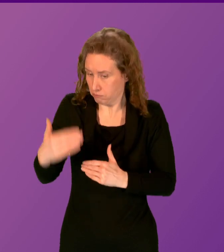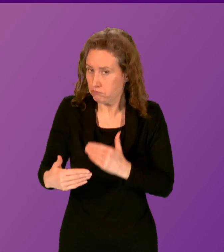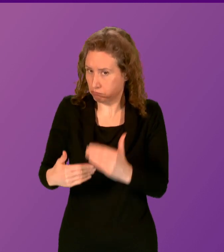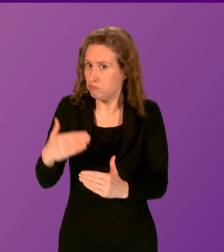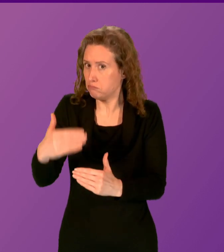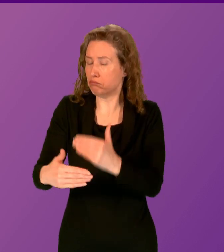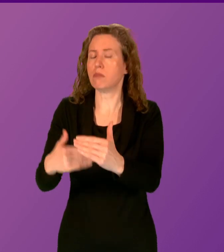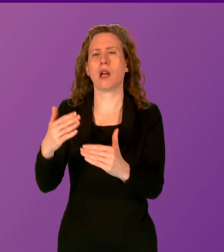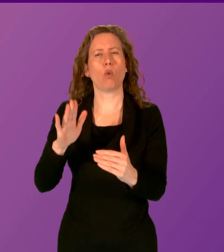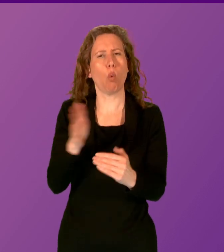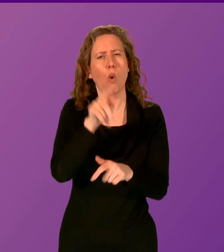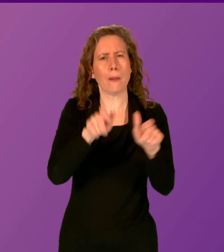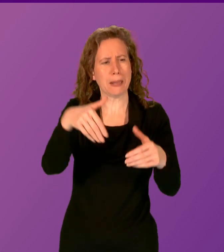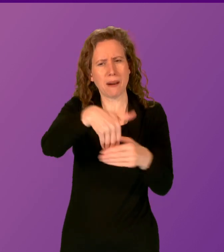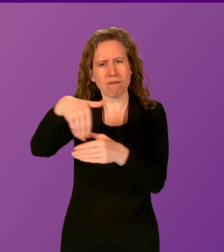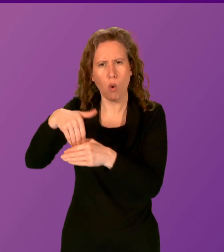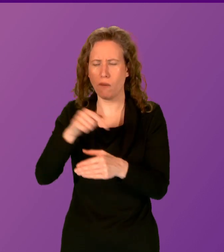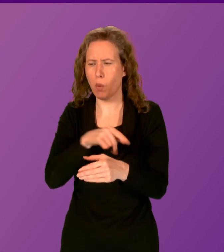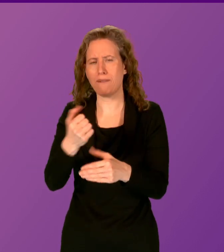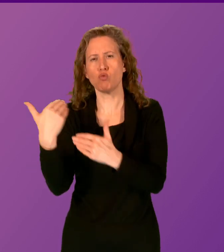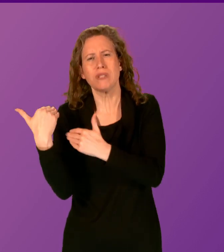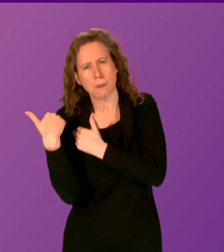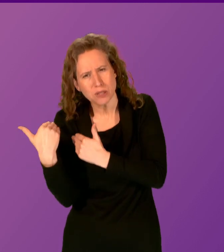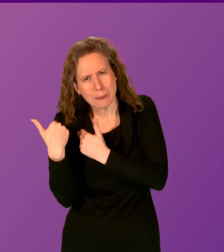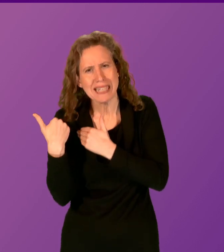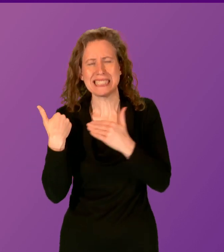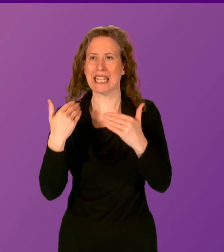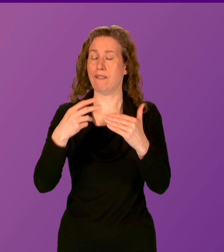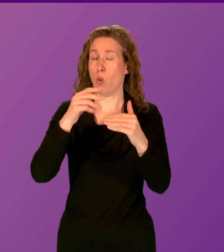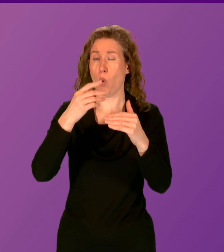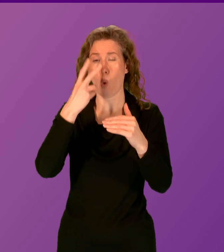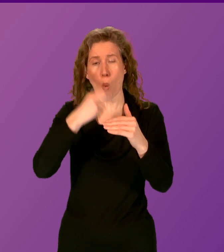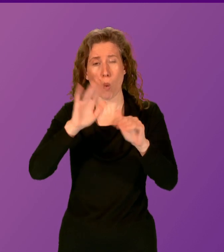week—and that all the stakeholders who have responsibility for cladding remediation take that responsibility seriously.